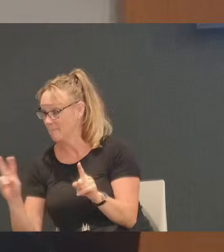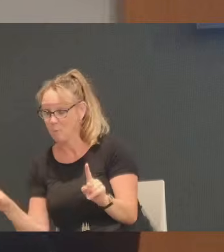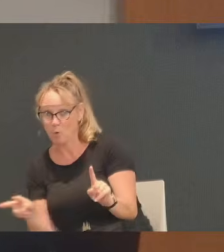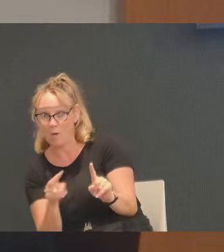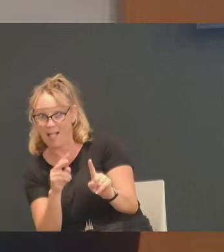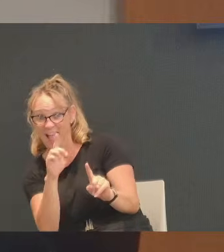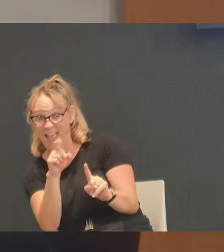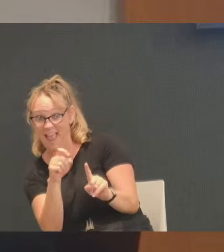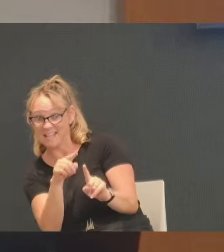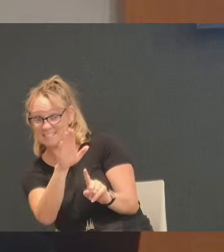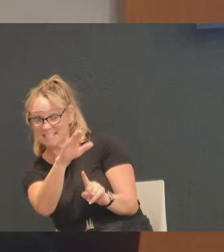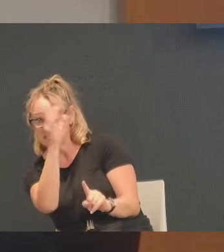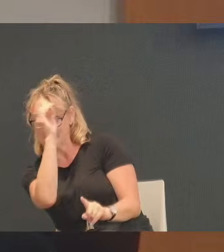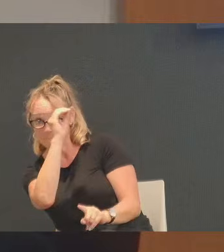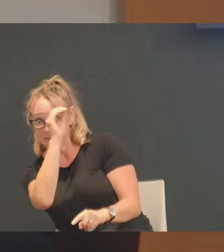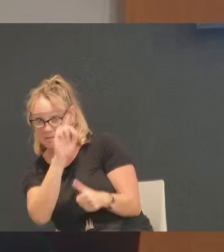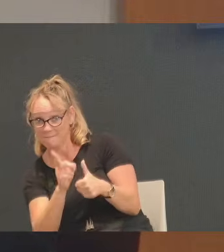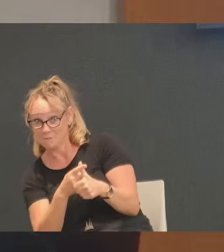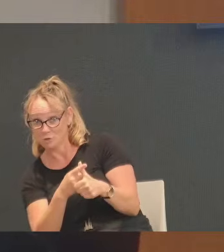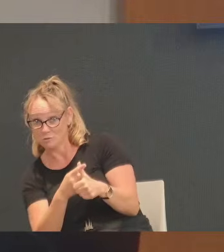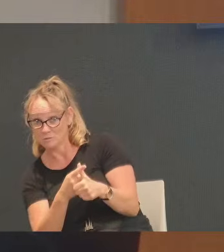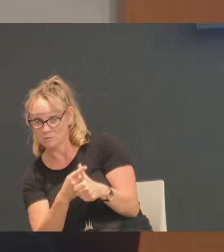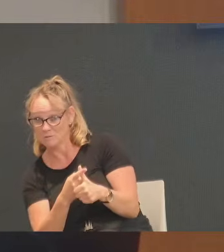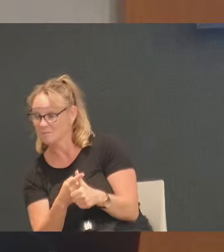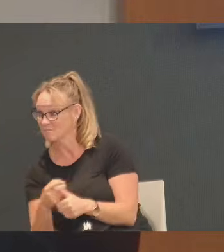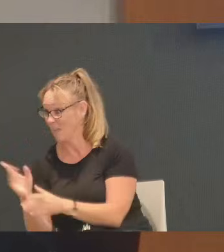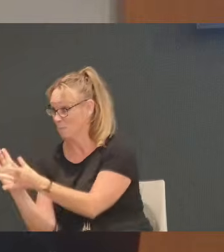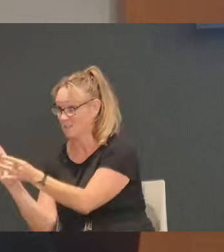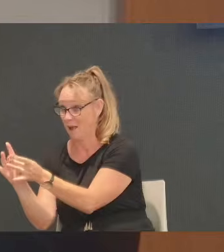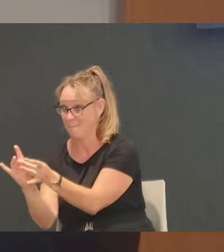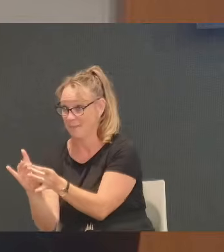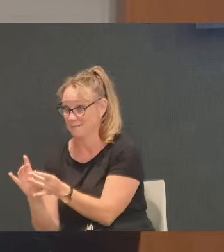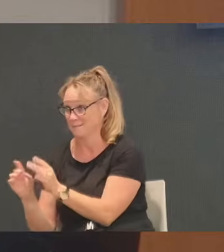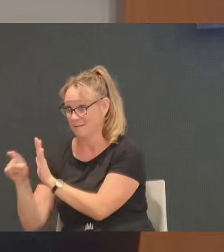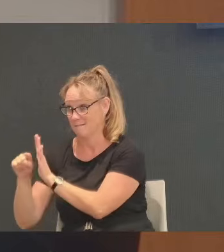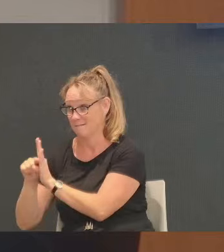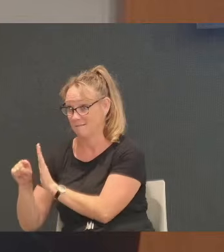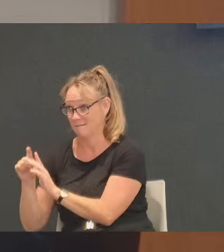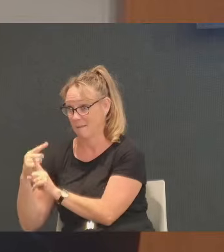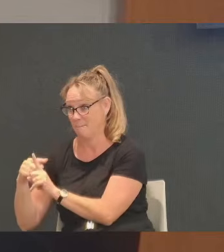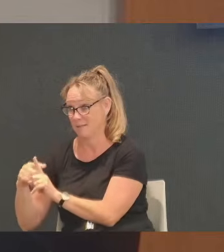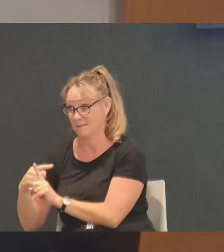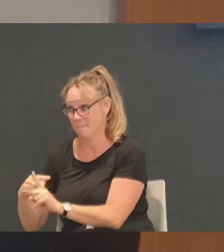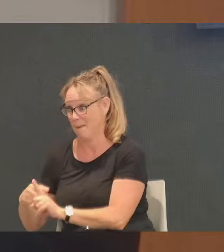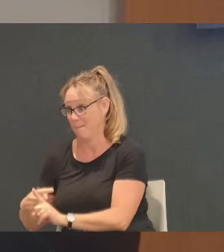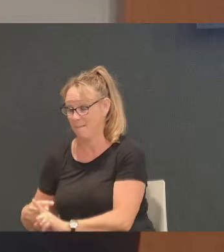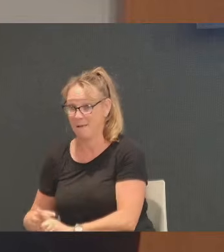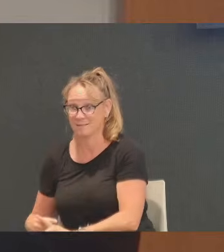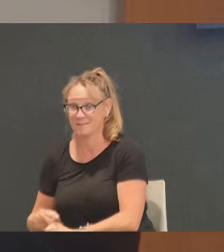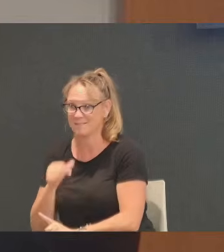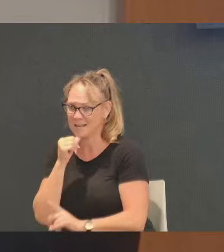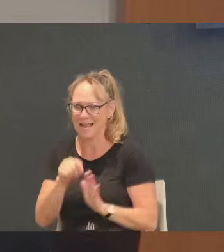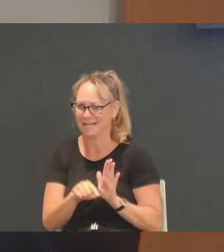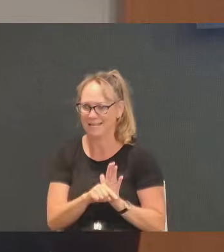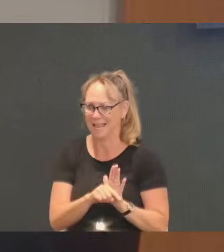their own. So, I'm thrilled to have Bob as a part of our leadership team and happy to recommend